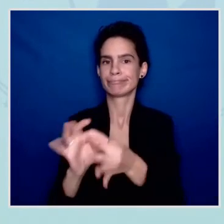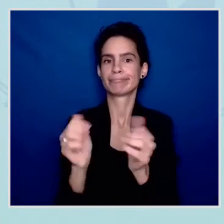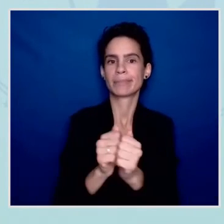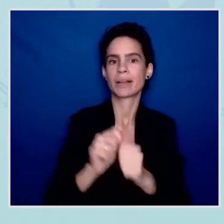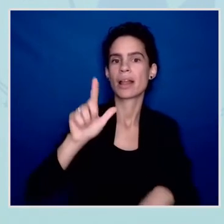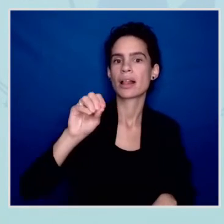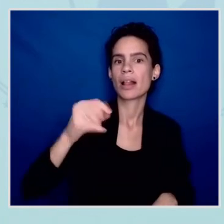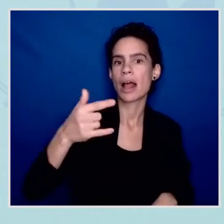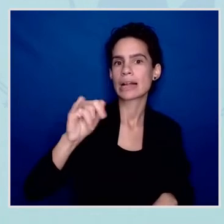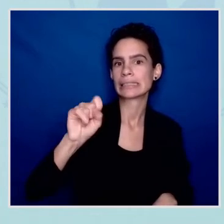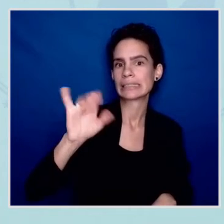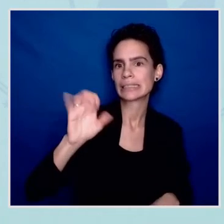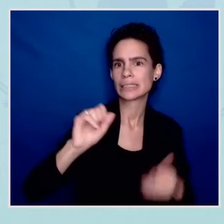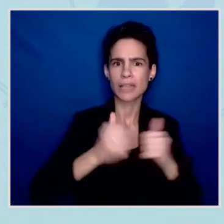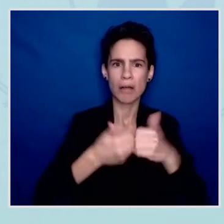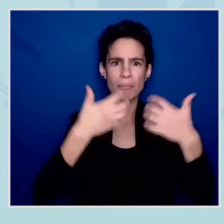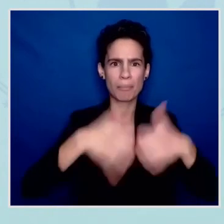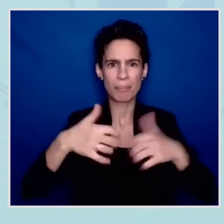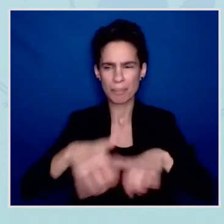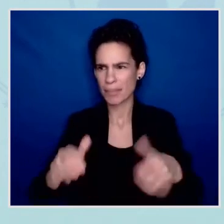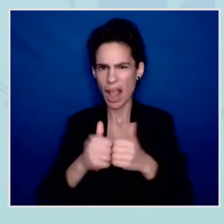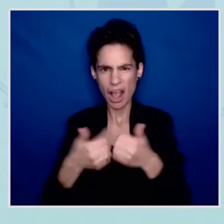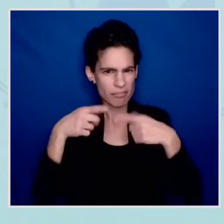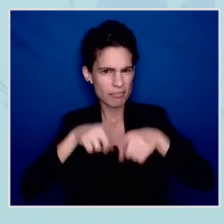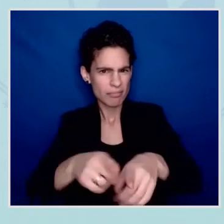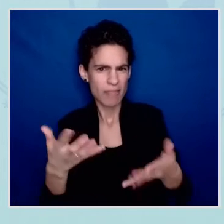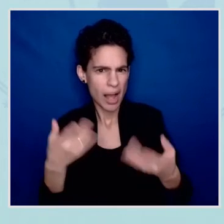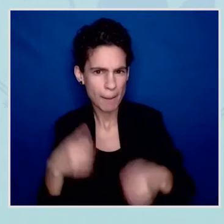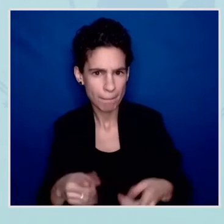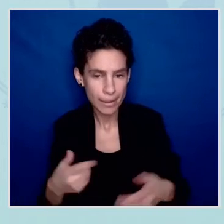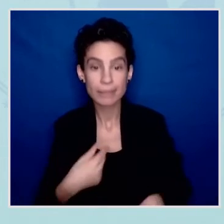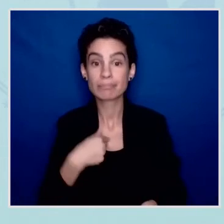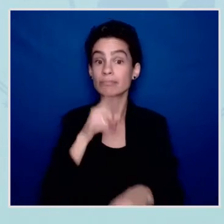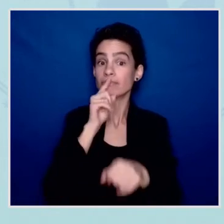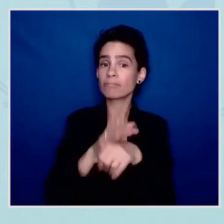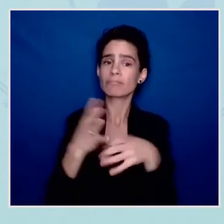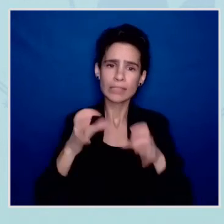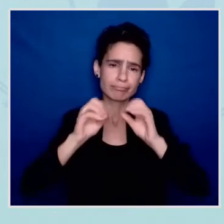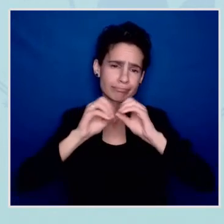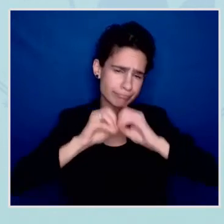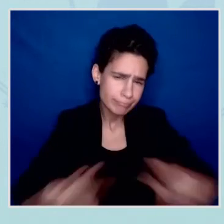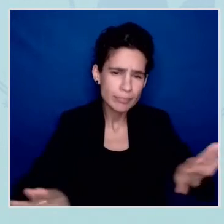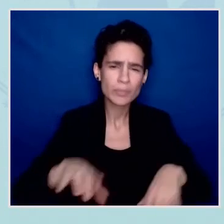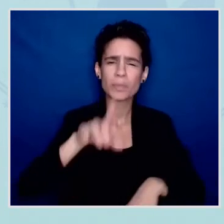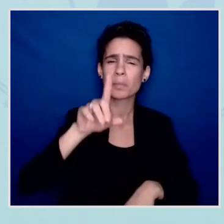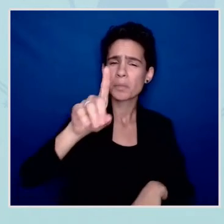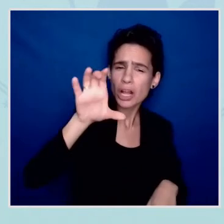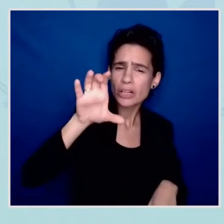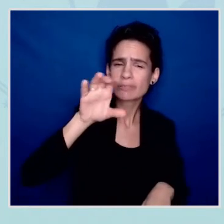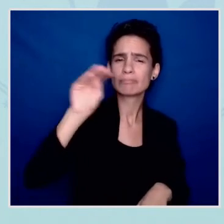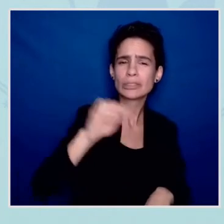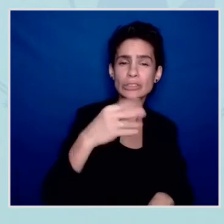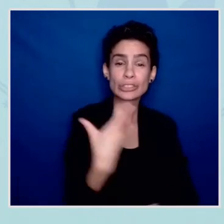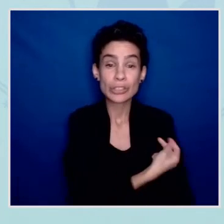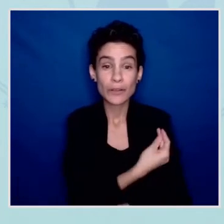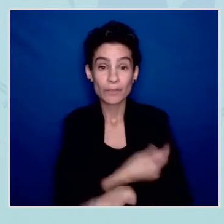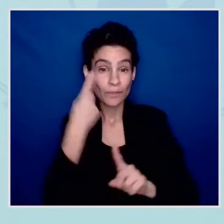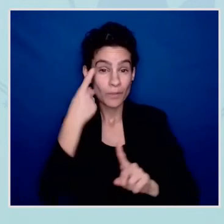FILES IN THE PEOPLE'S ARMS. AND SO, IT IS A GIGANTIC